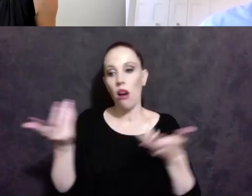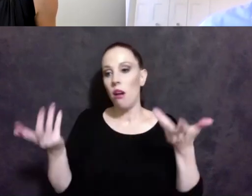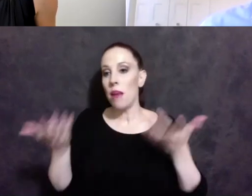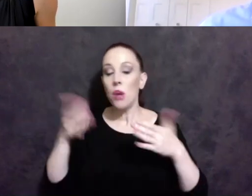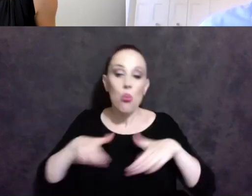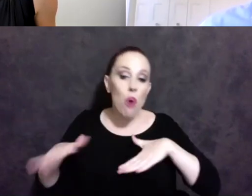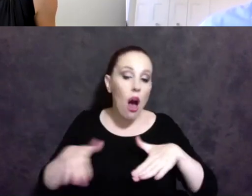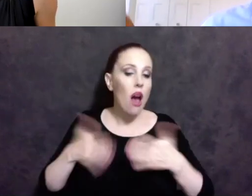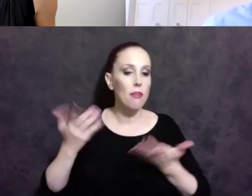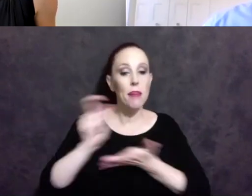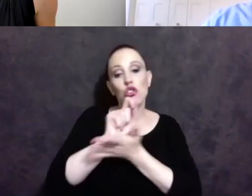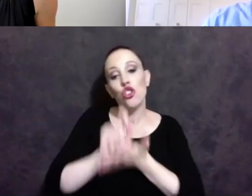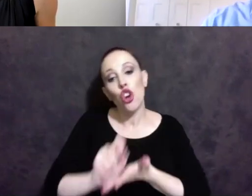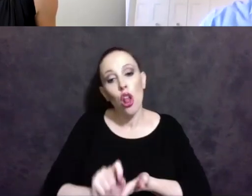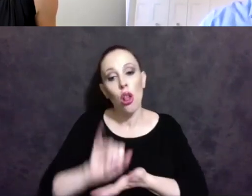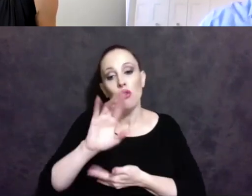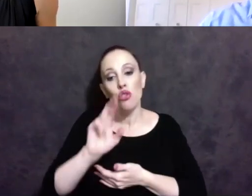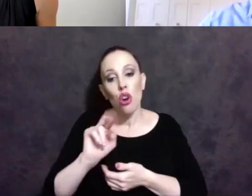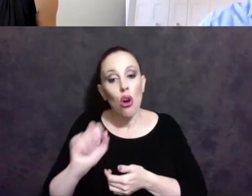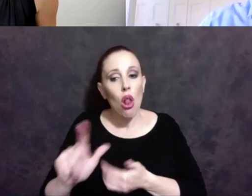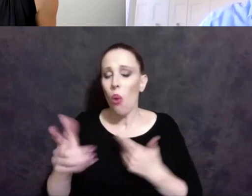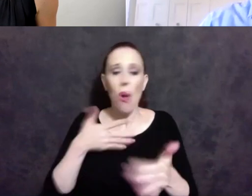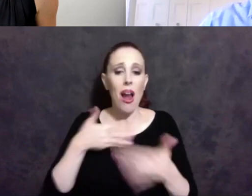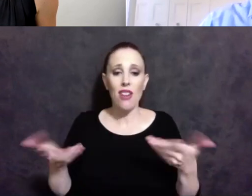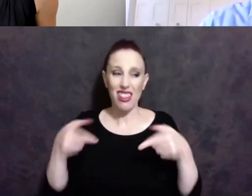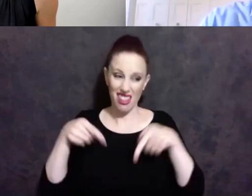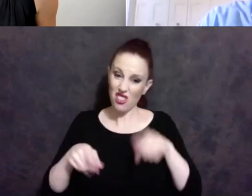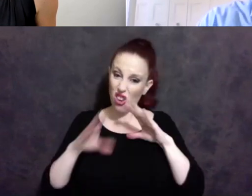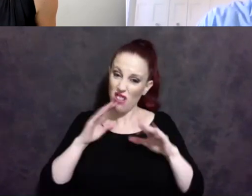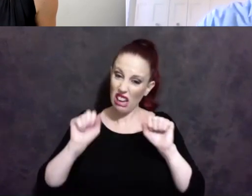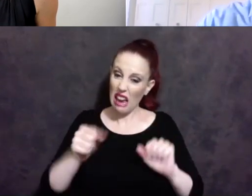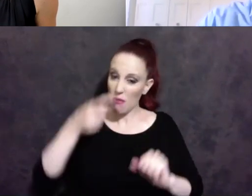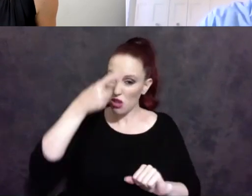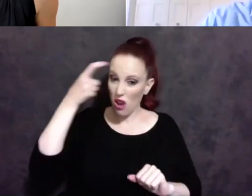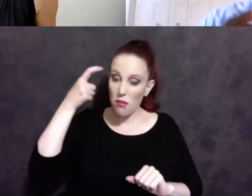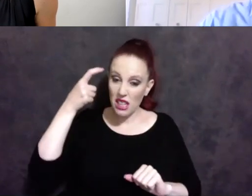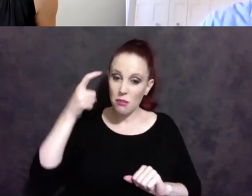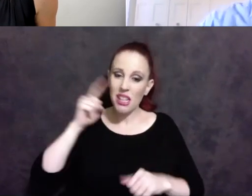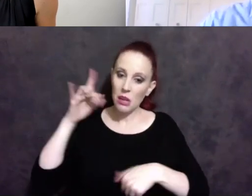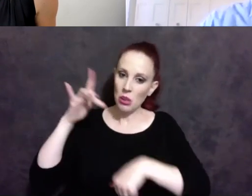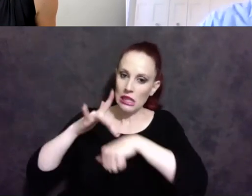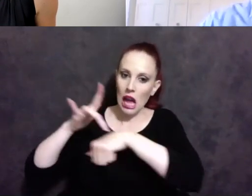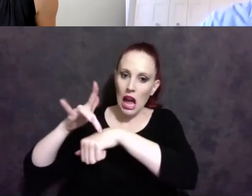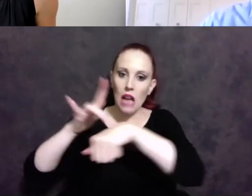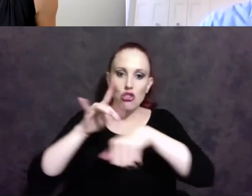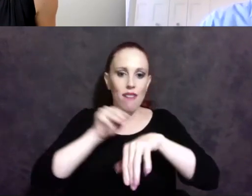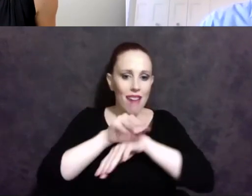it might be. This conversation can be traumatizing because it will touch on people in different